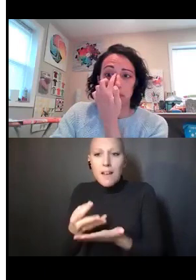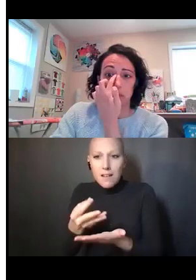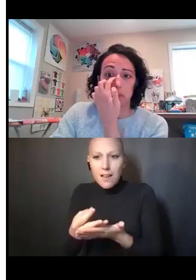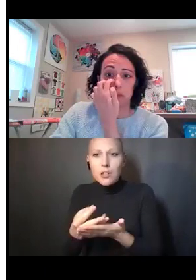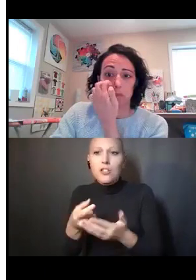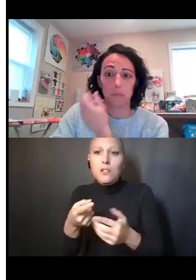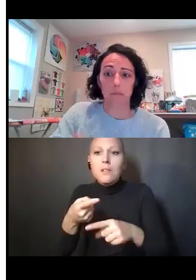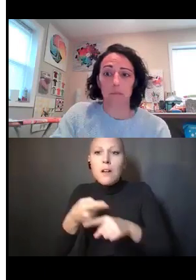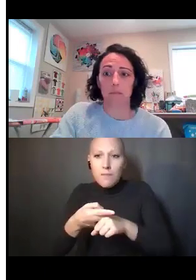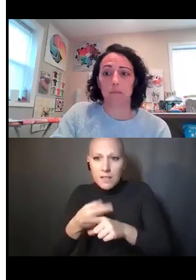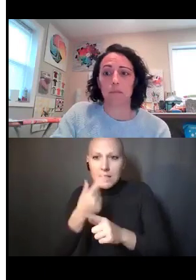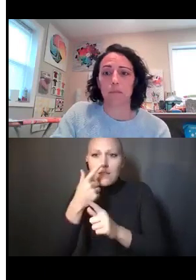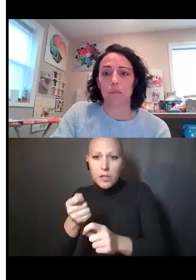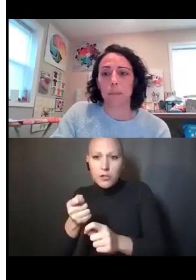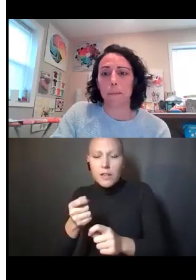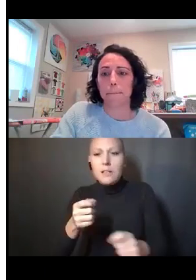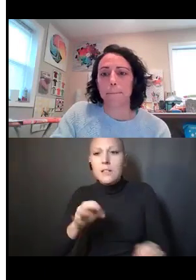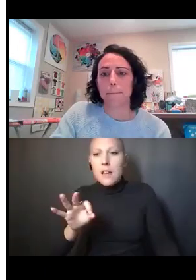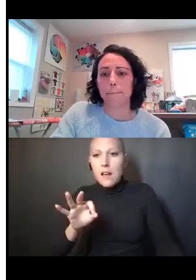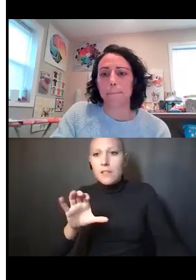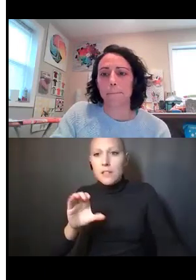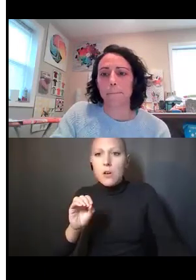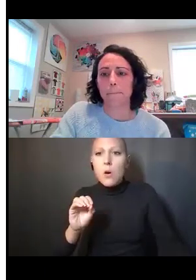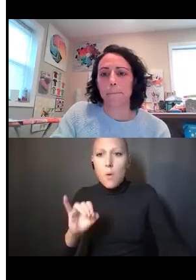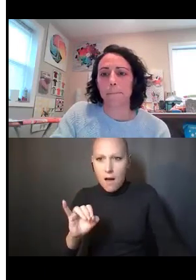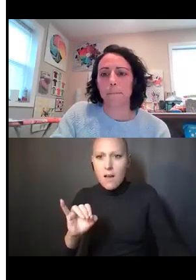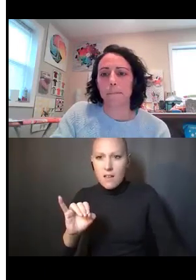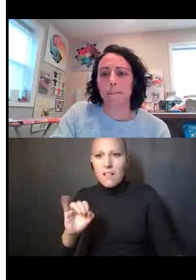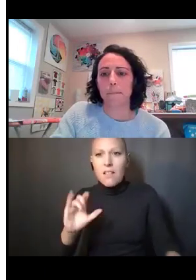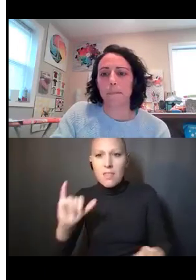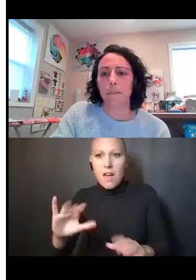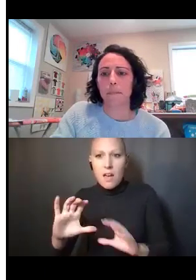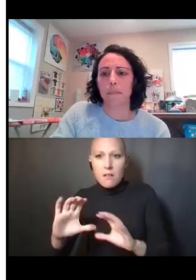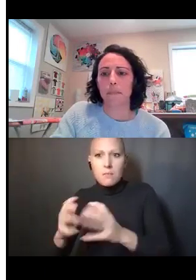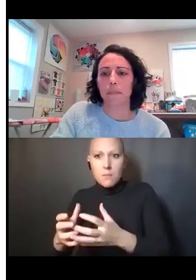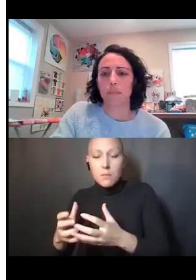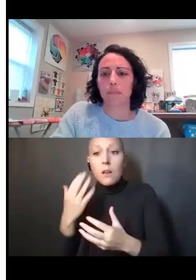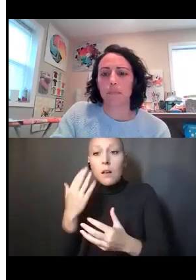and I know that some agencies in our harmonization efforts